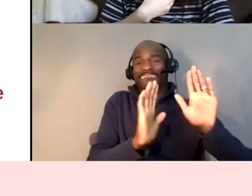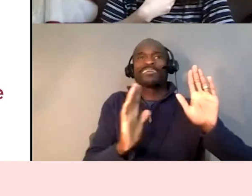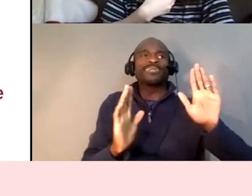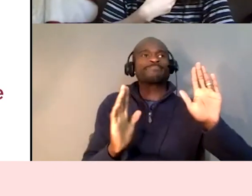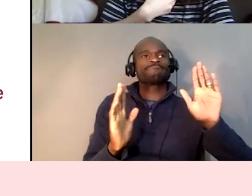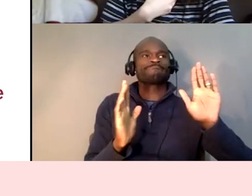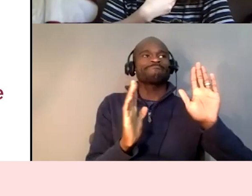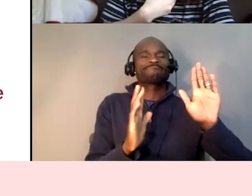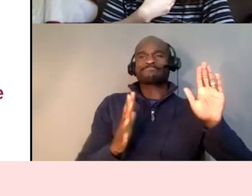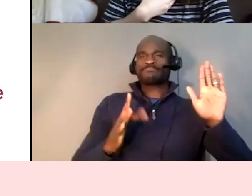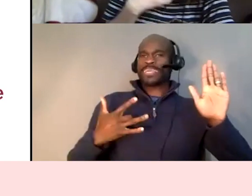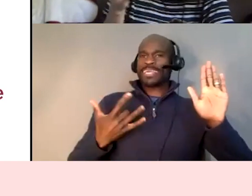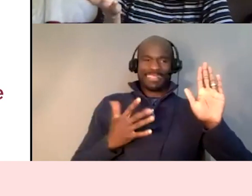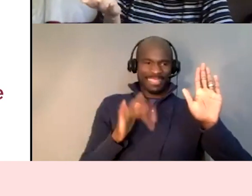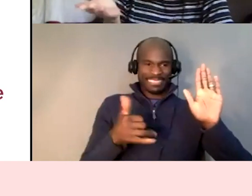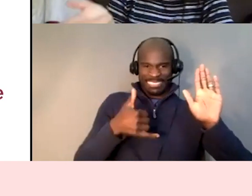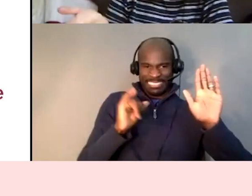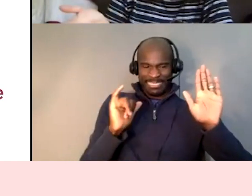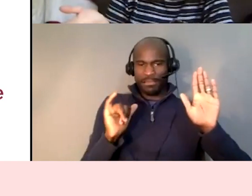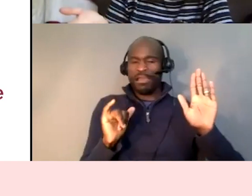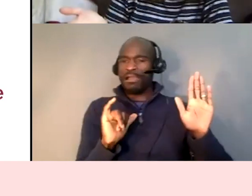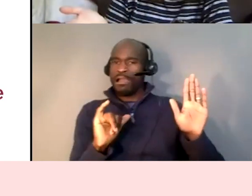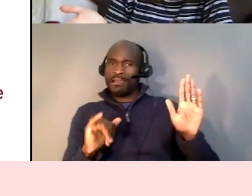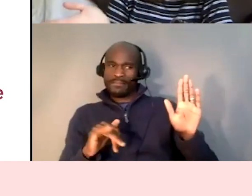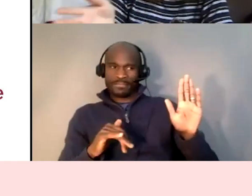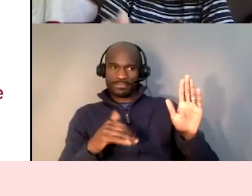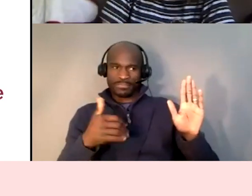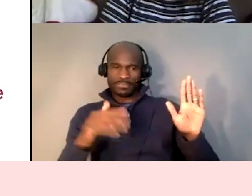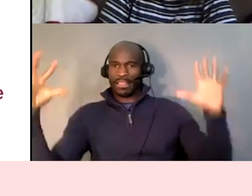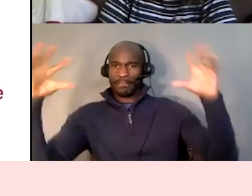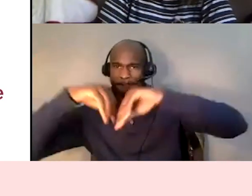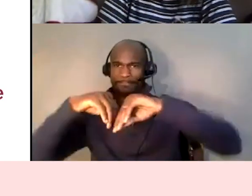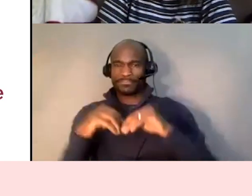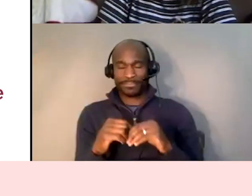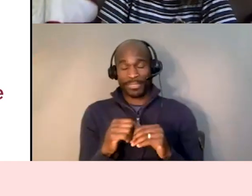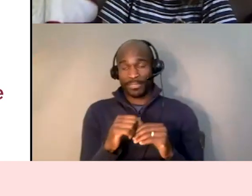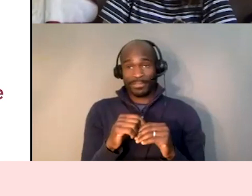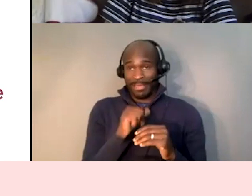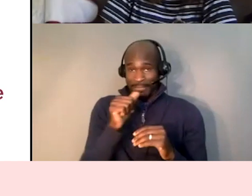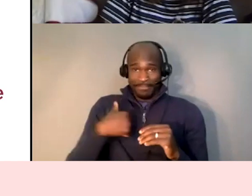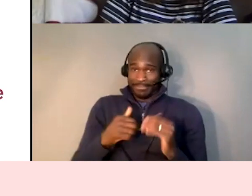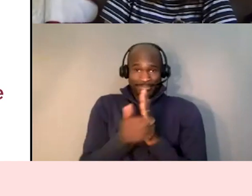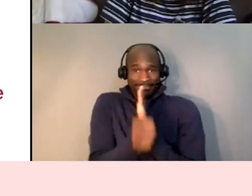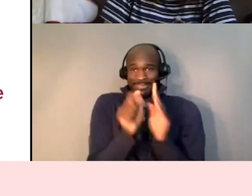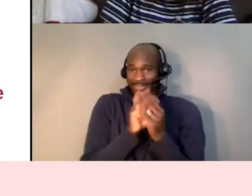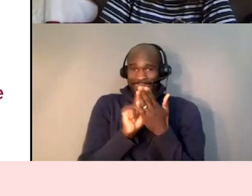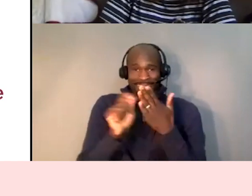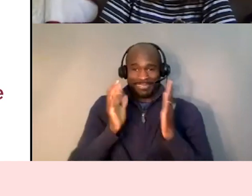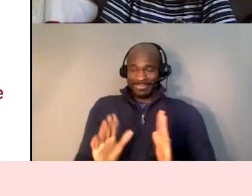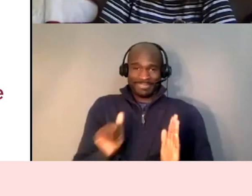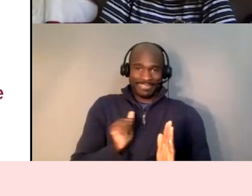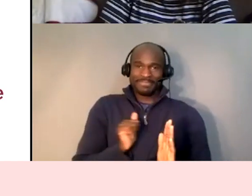so I'm mostly just impressed by UX writers um it's not uncommon for one of these job titles